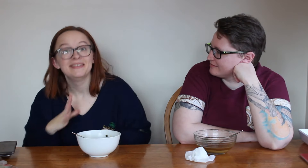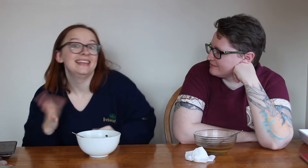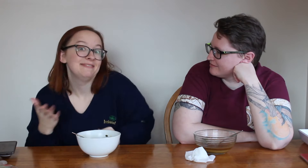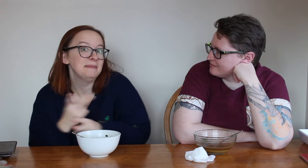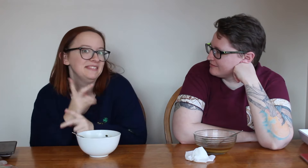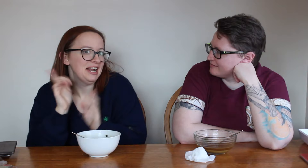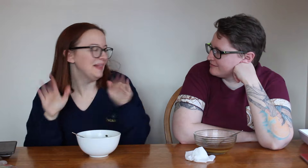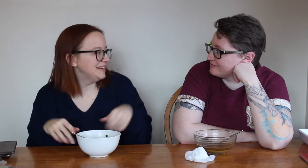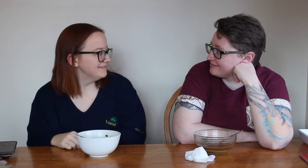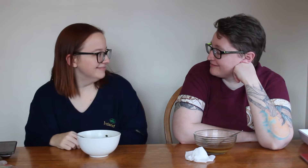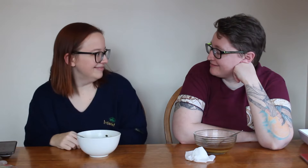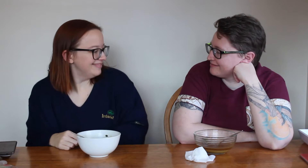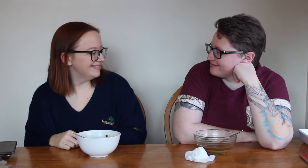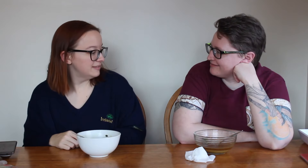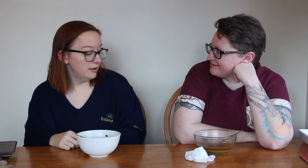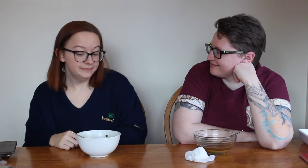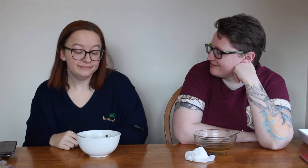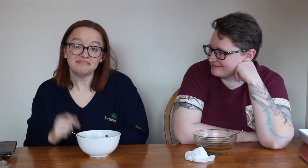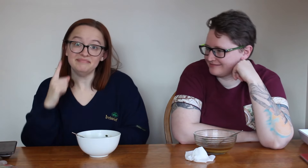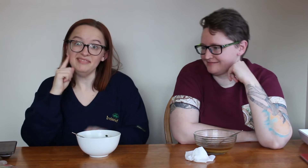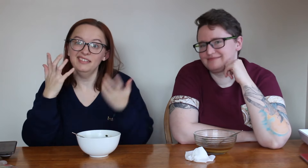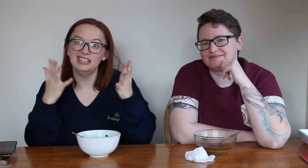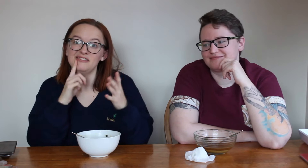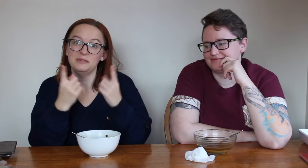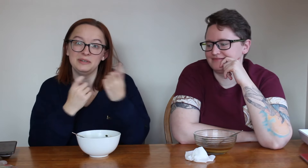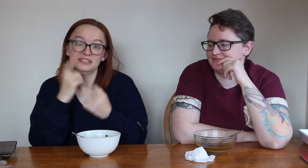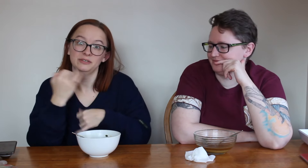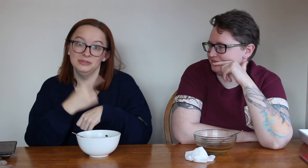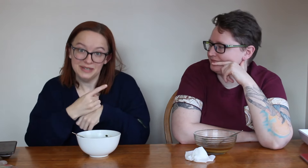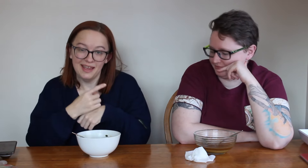Maybe like four to eight or something and then be done for the day. But her